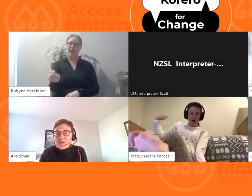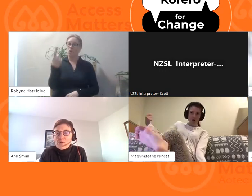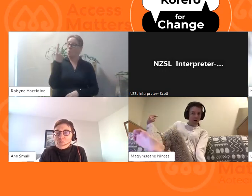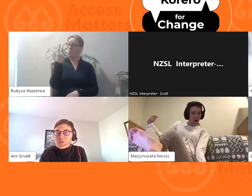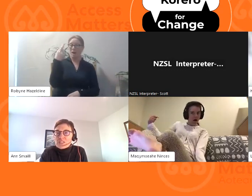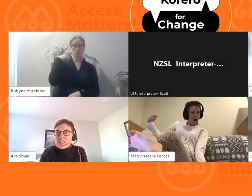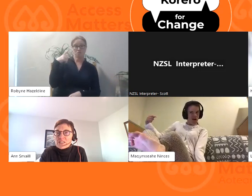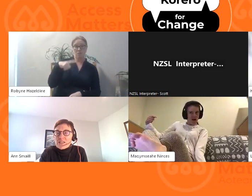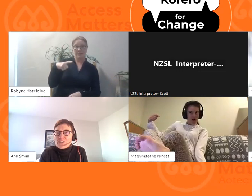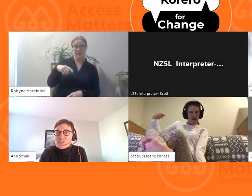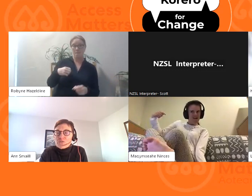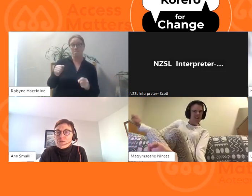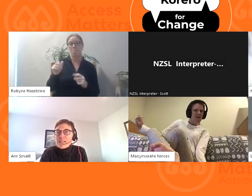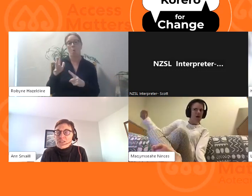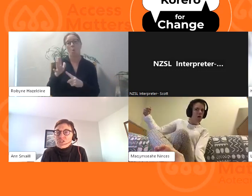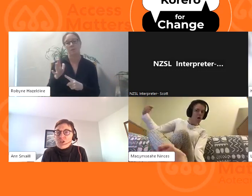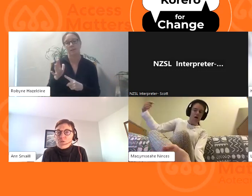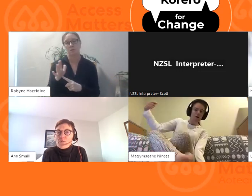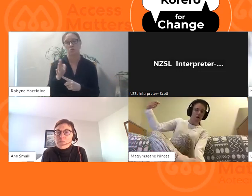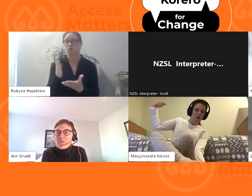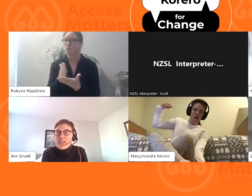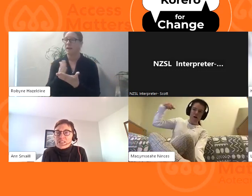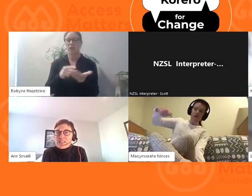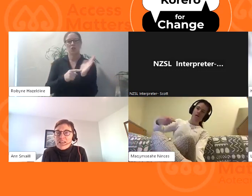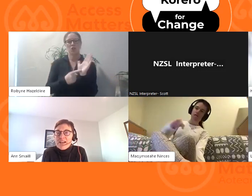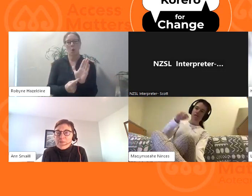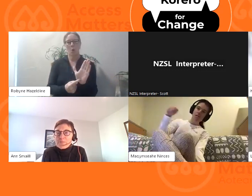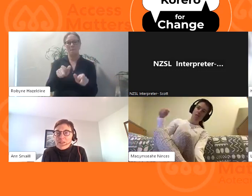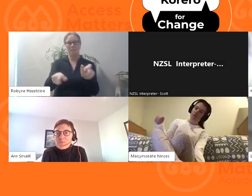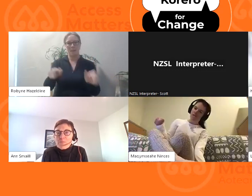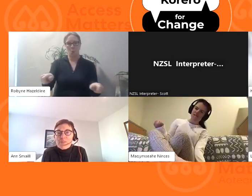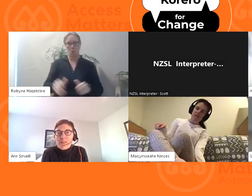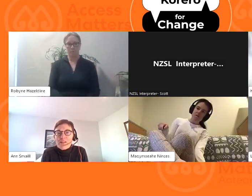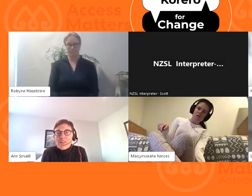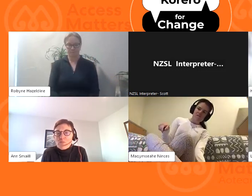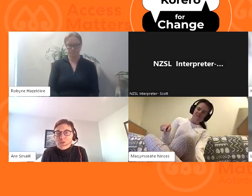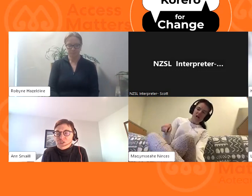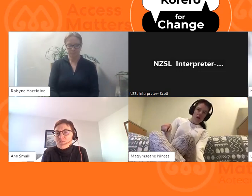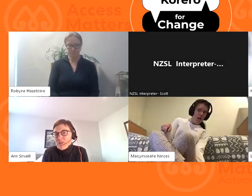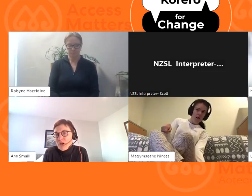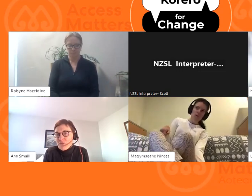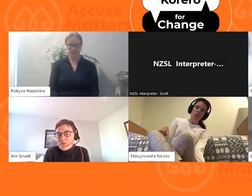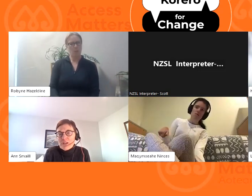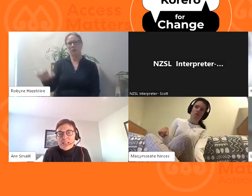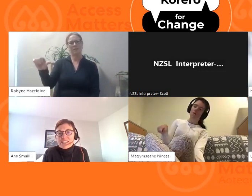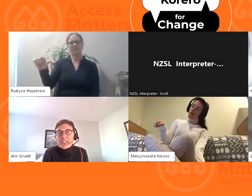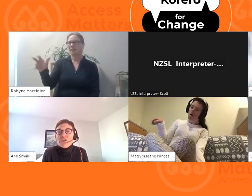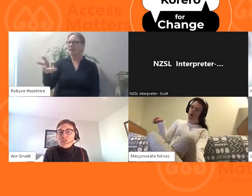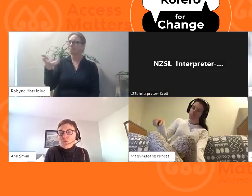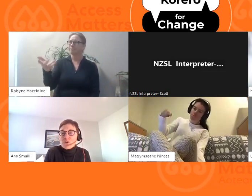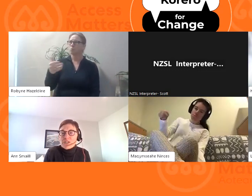so important to really show people that we shouldn't continue to work